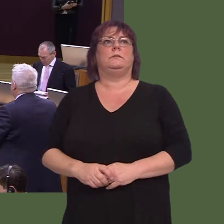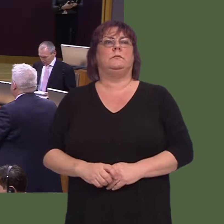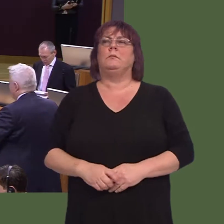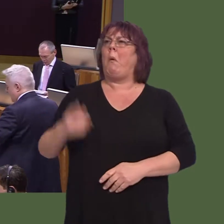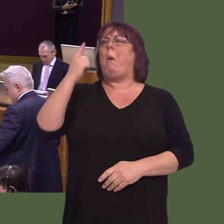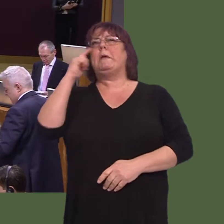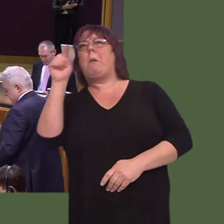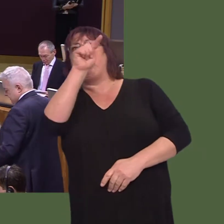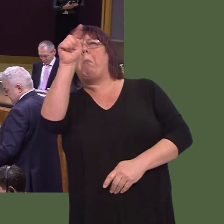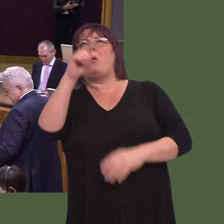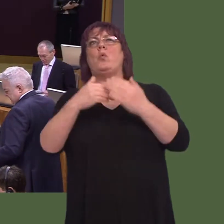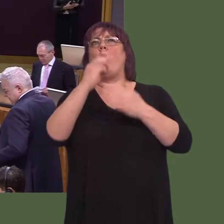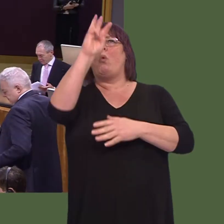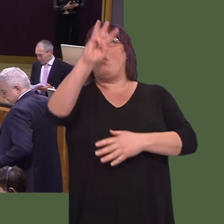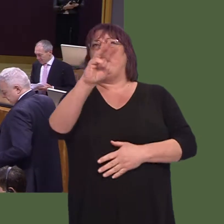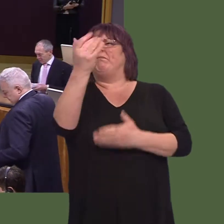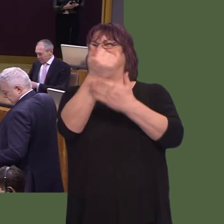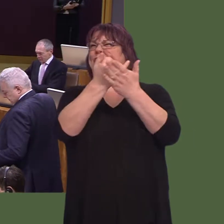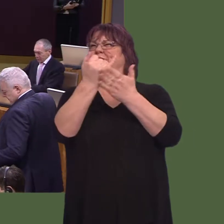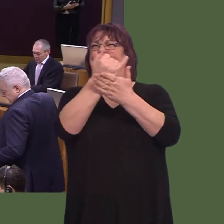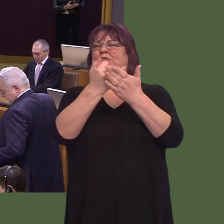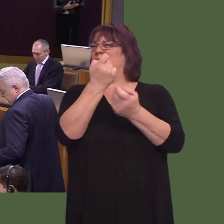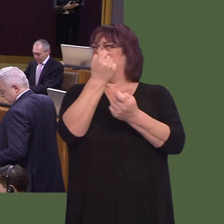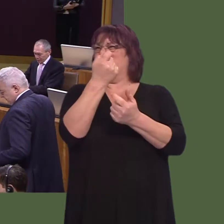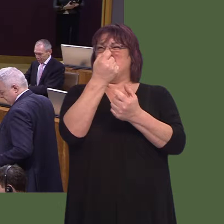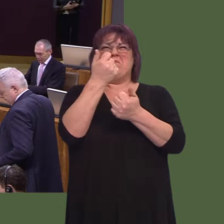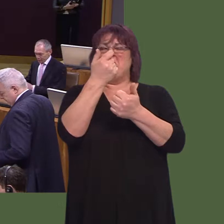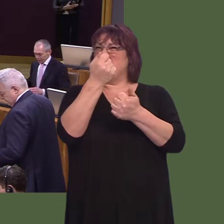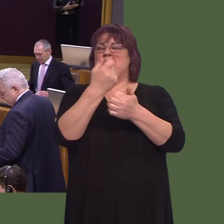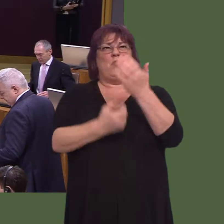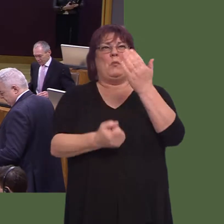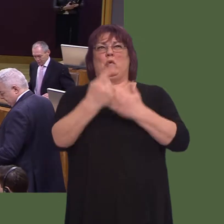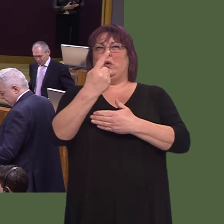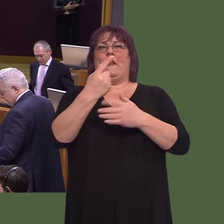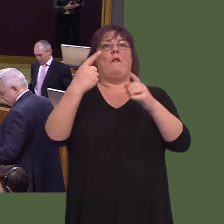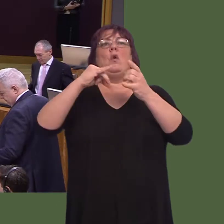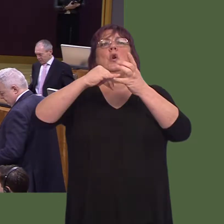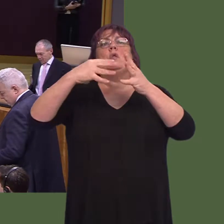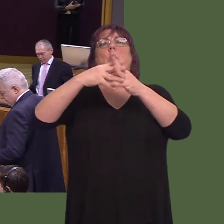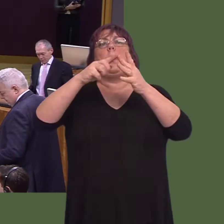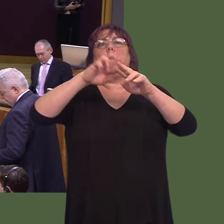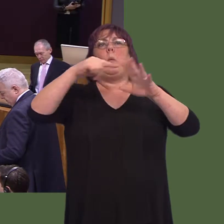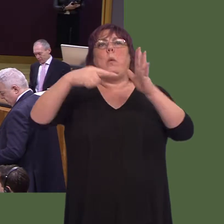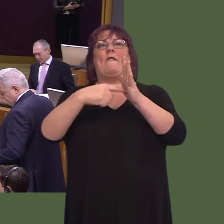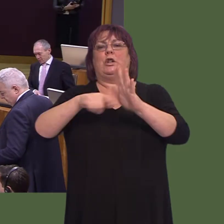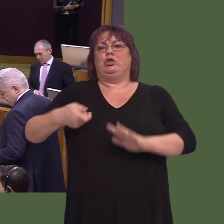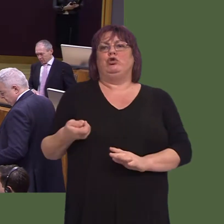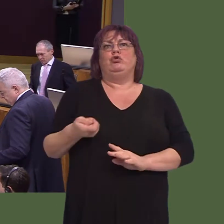We see, across north Wales, how poor the provision is in terms of swift charging.